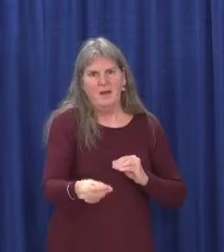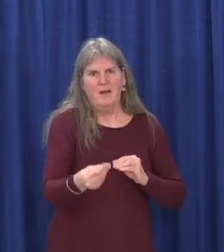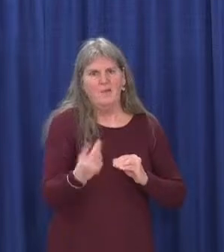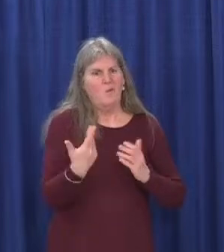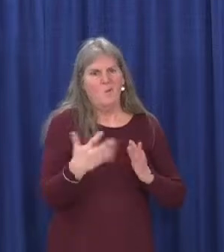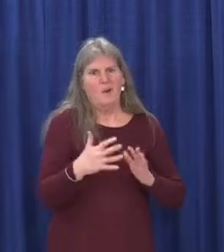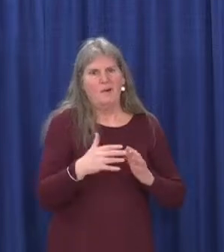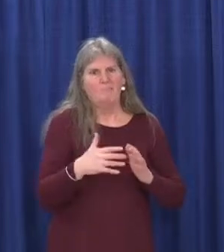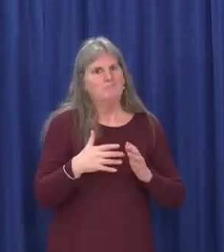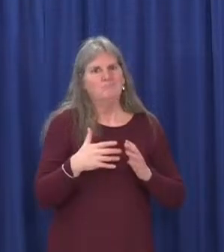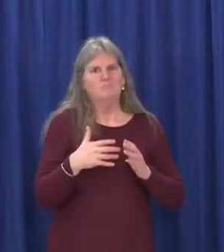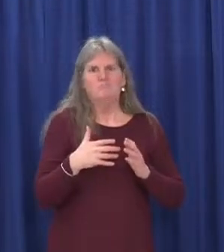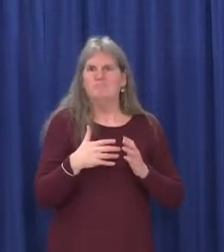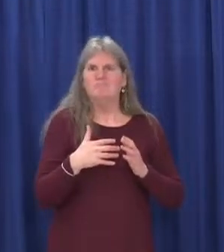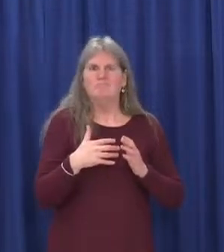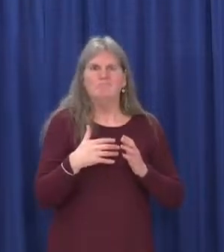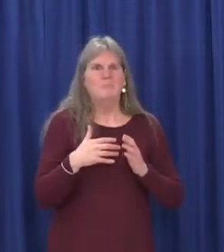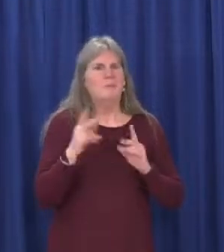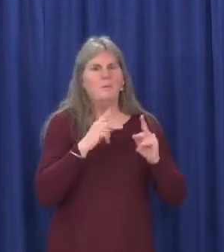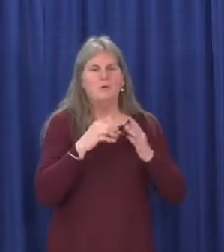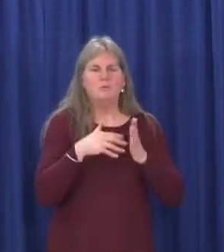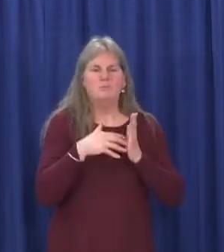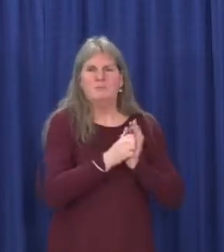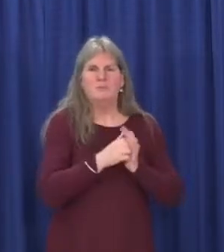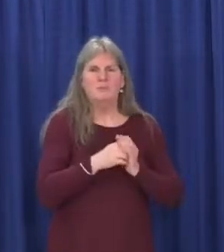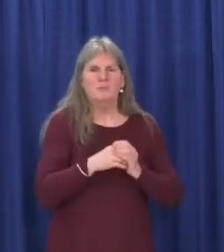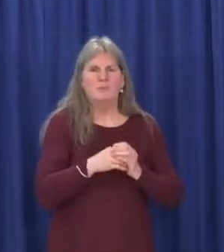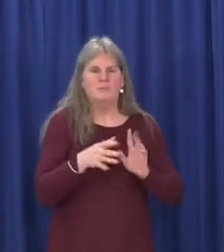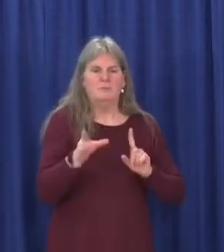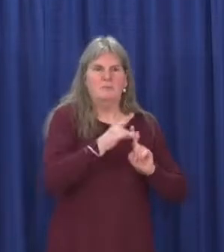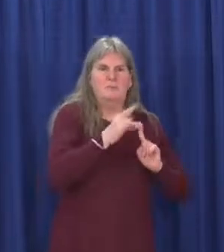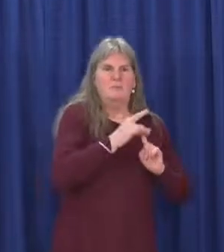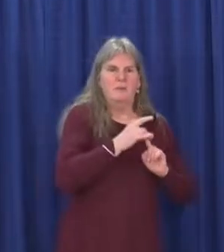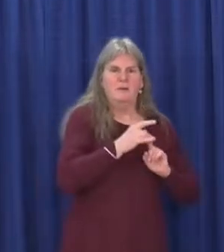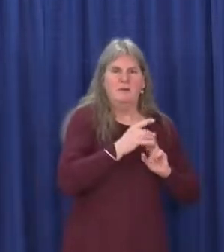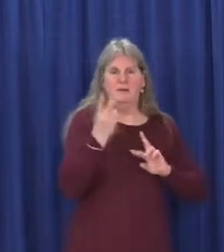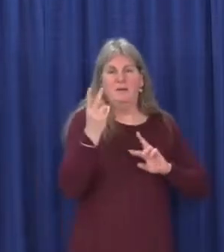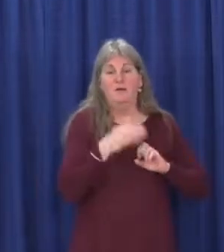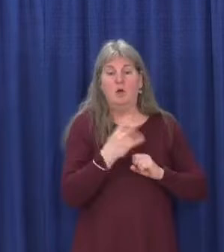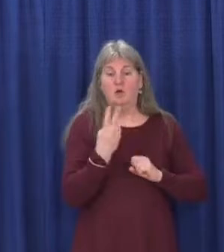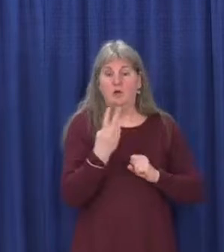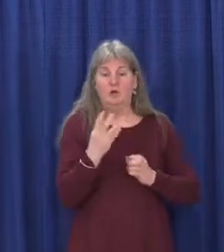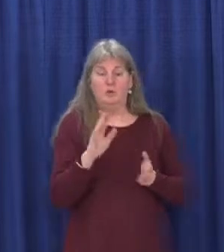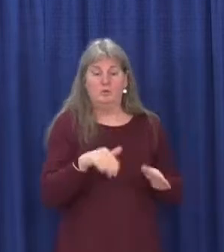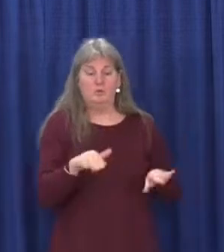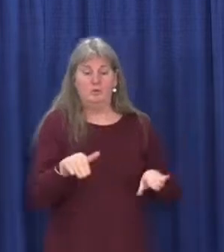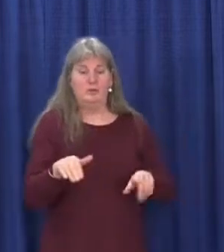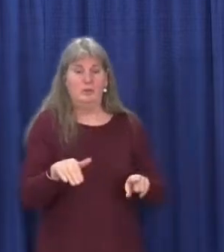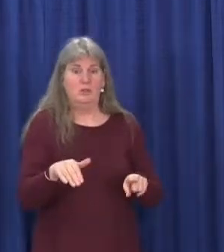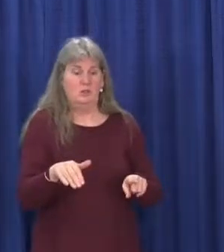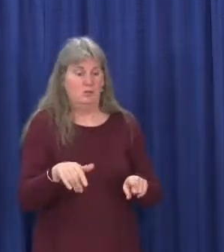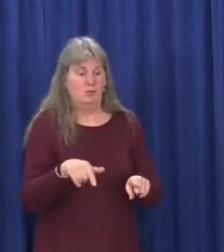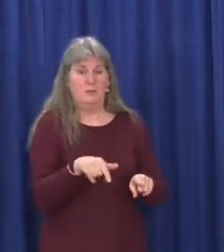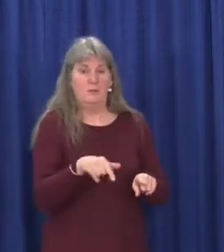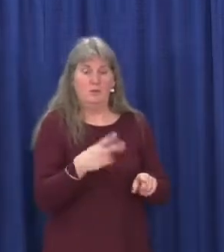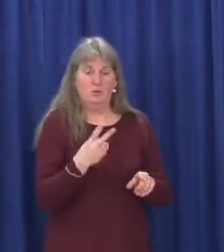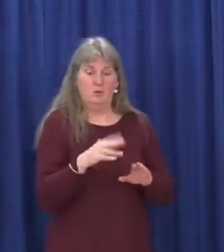And we have two children, I-- I just received the data this morning,